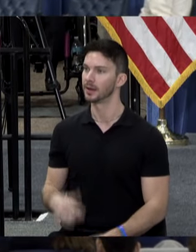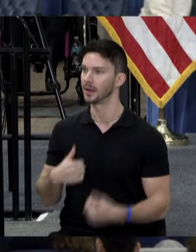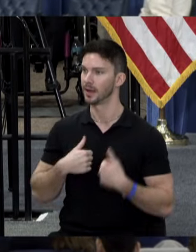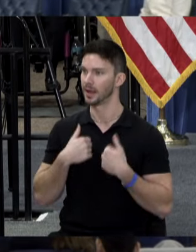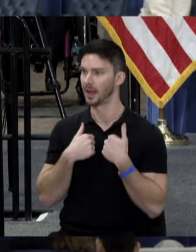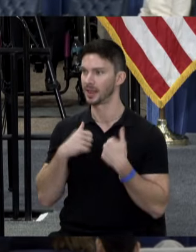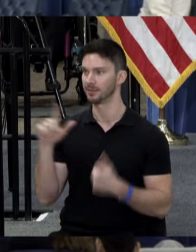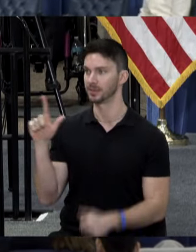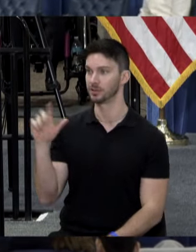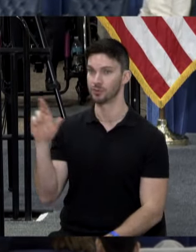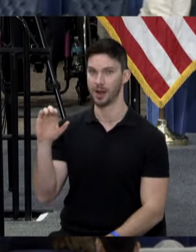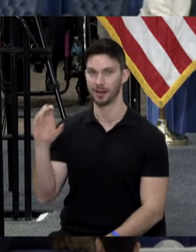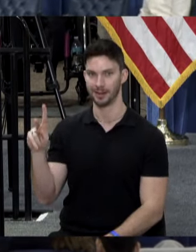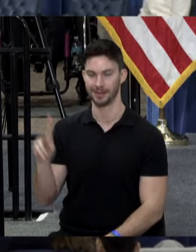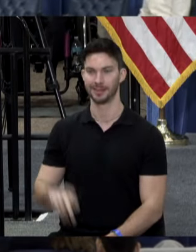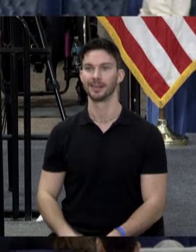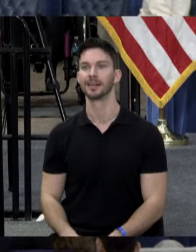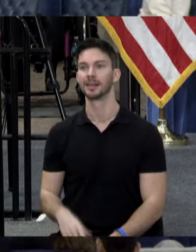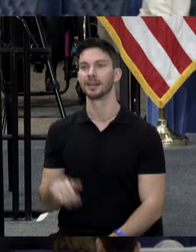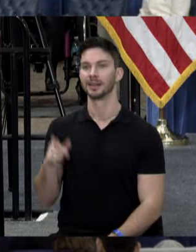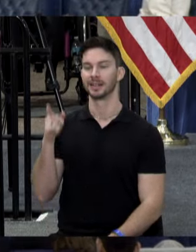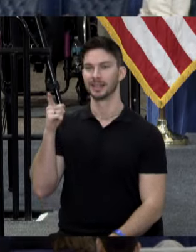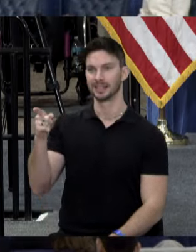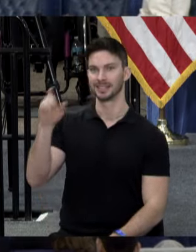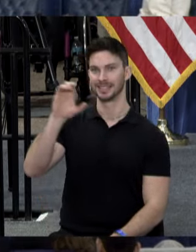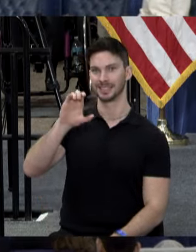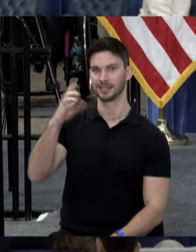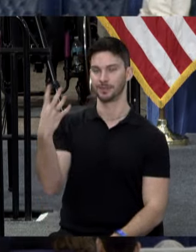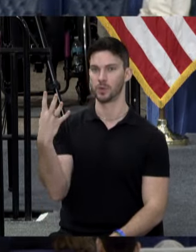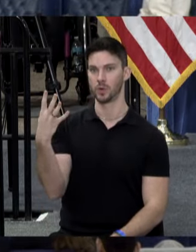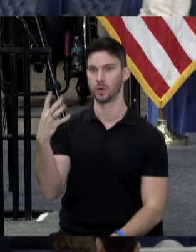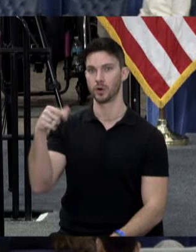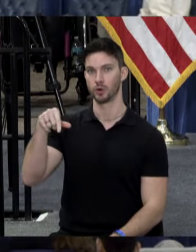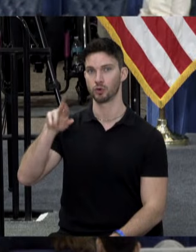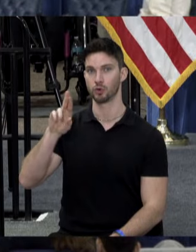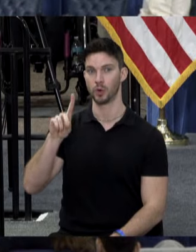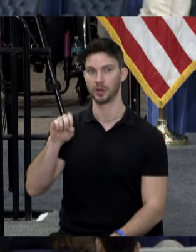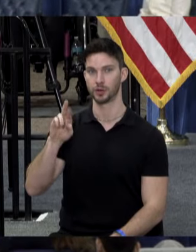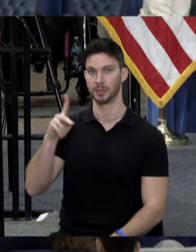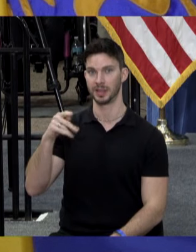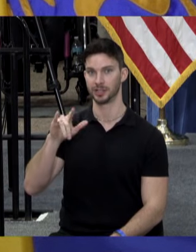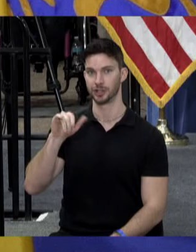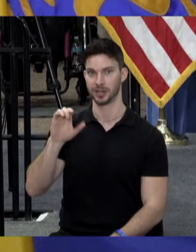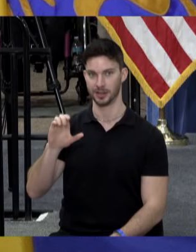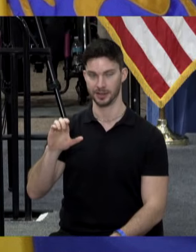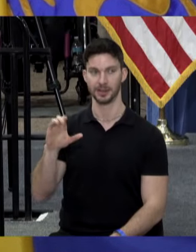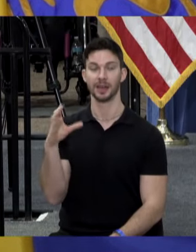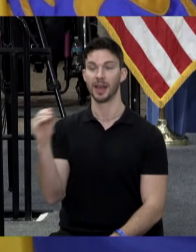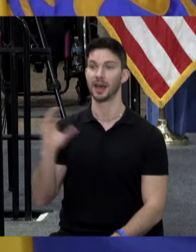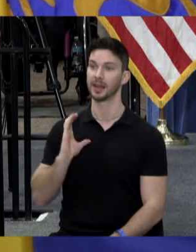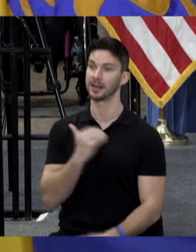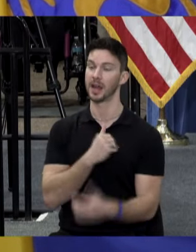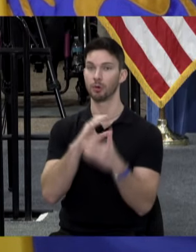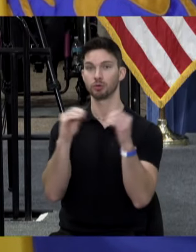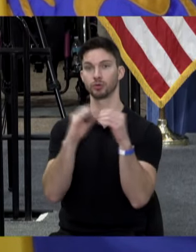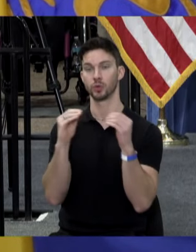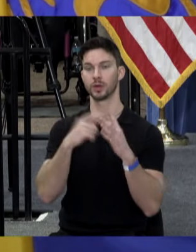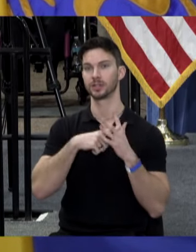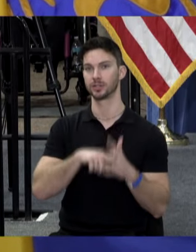JD Burning [phonetic] He is a C4 quadriplegic. And our story with disability began in 2013.